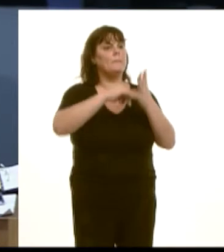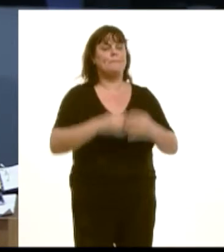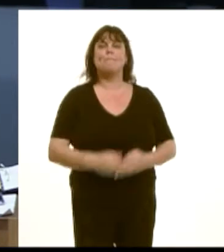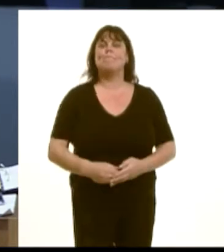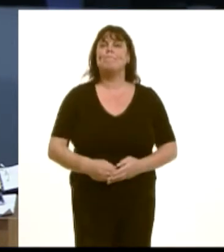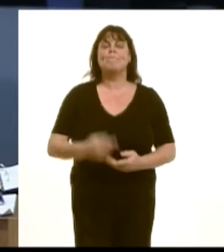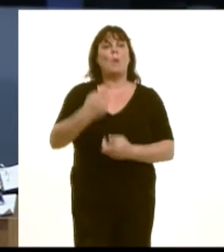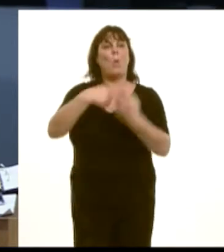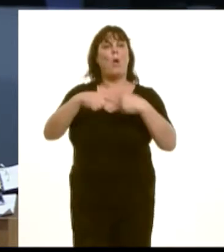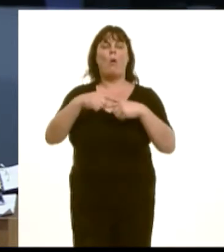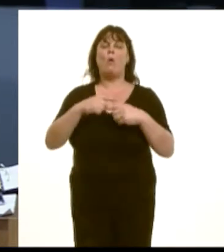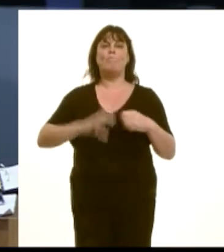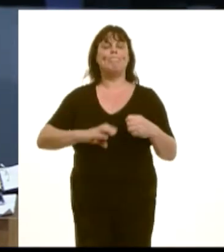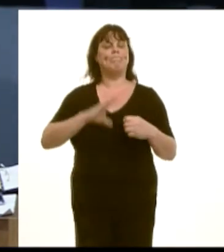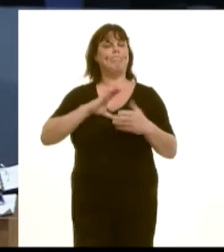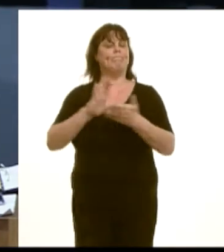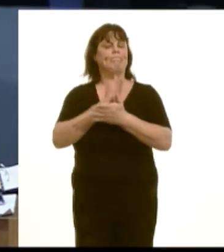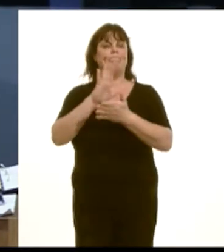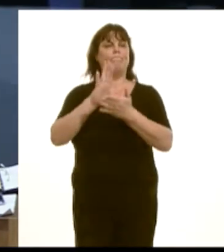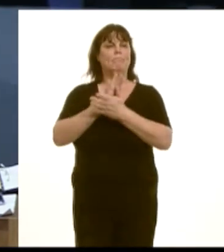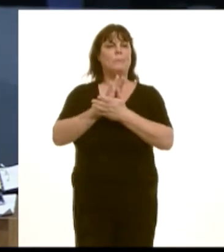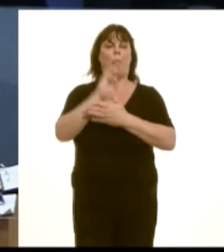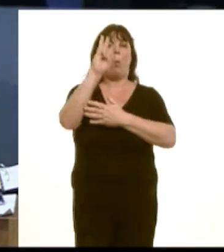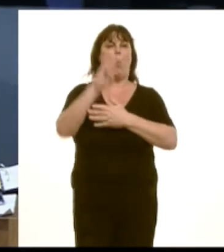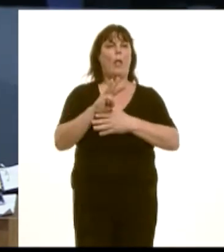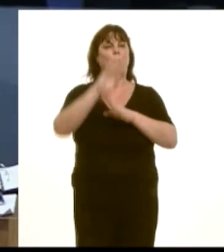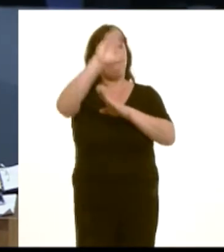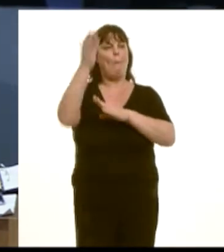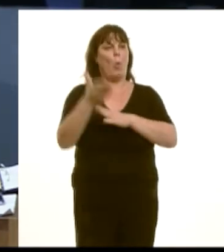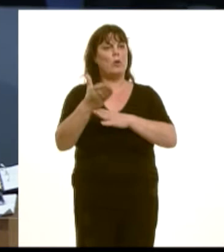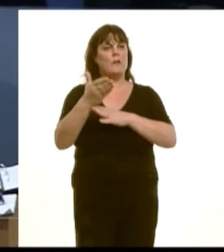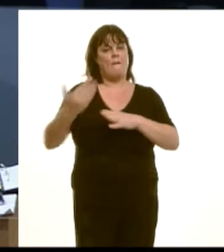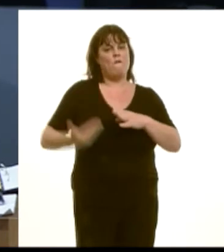the Wales and borders franchise. In 2003, the Labour Government in Westminster awarded